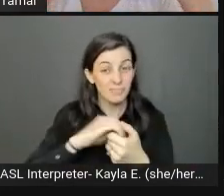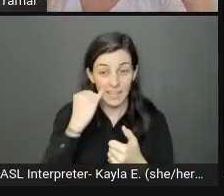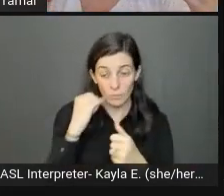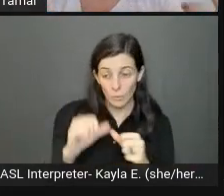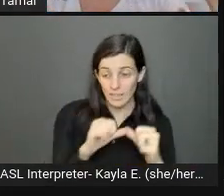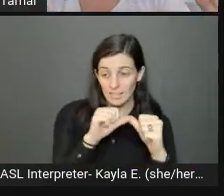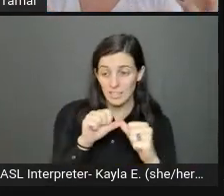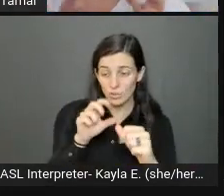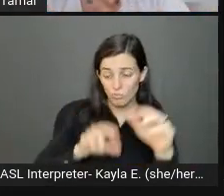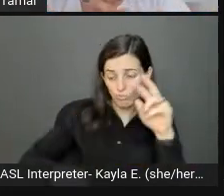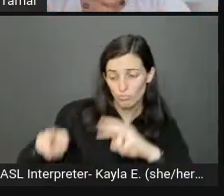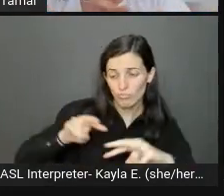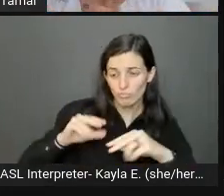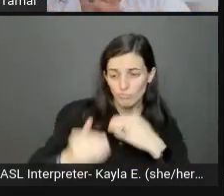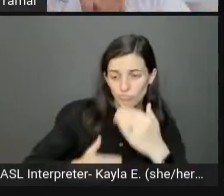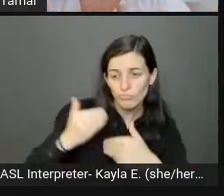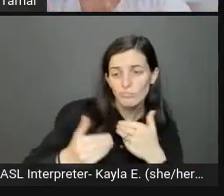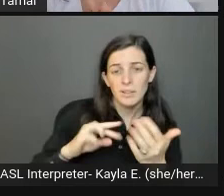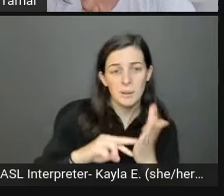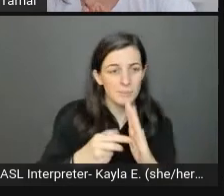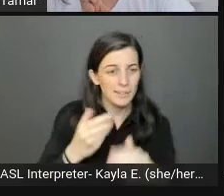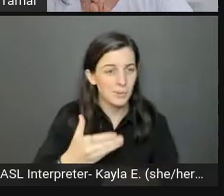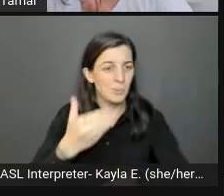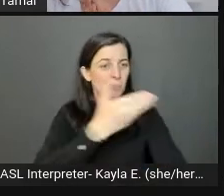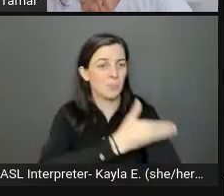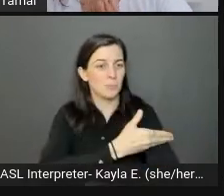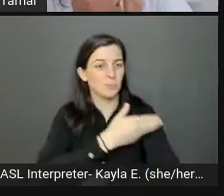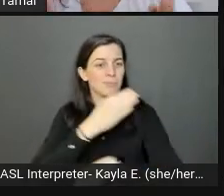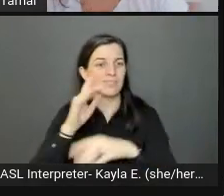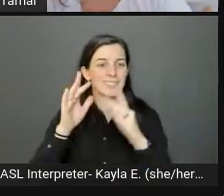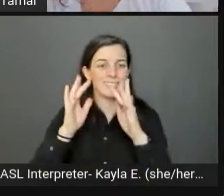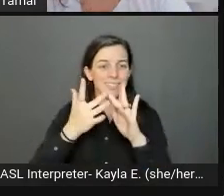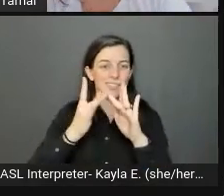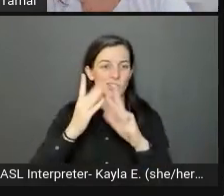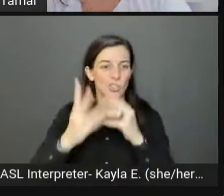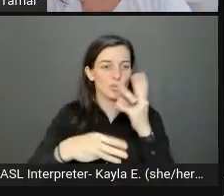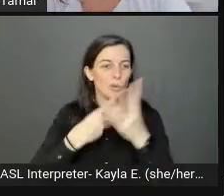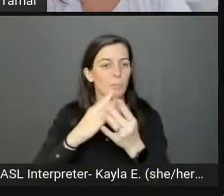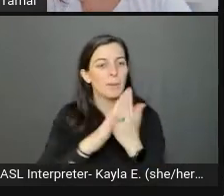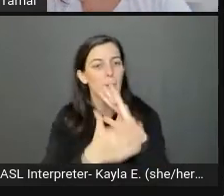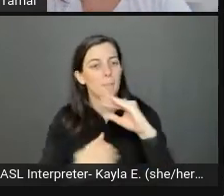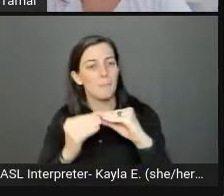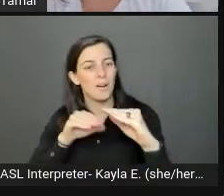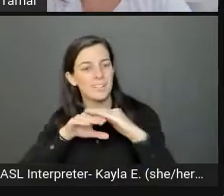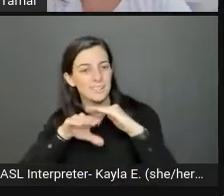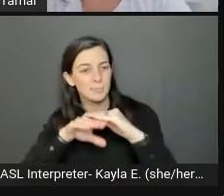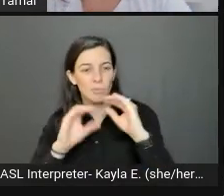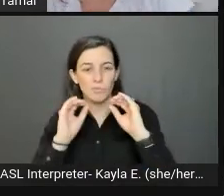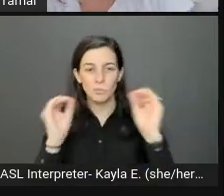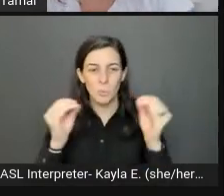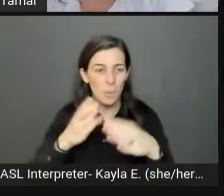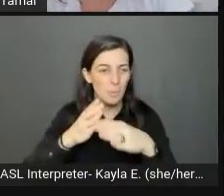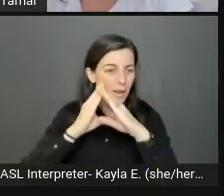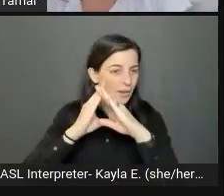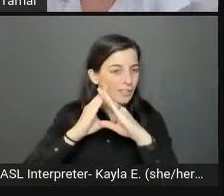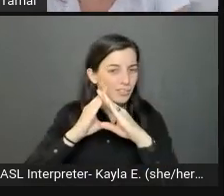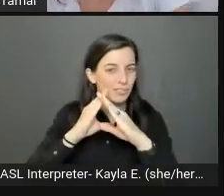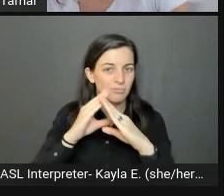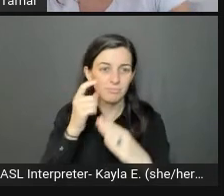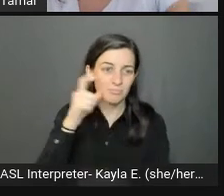that the future of the digital world is, in fact, accessible, and we don't have any barriers because there's no need. Thank you.